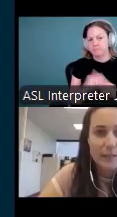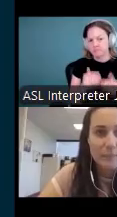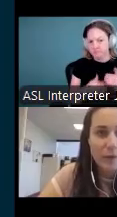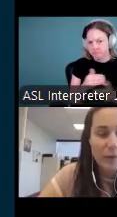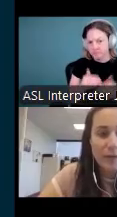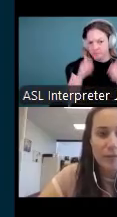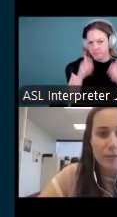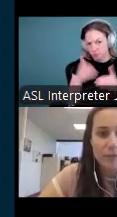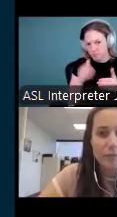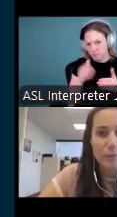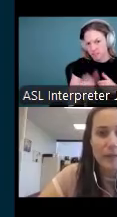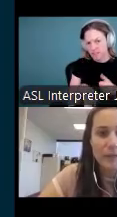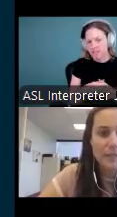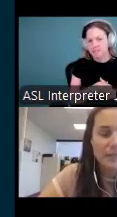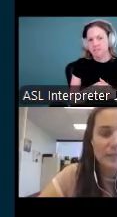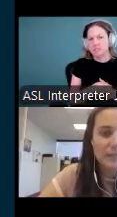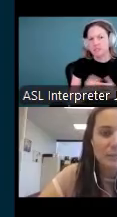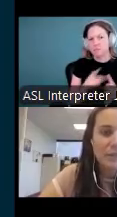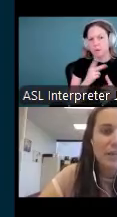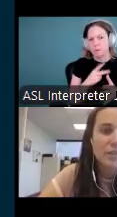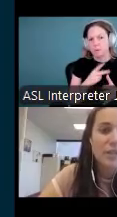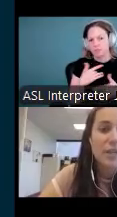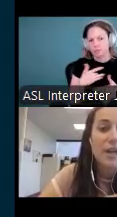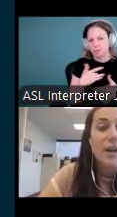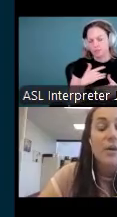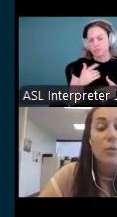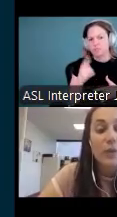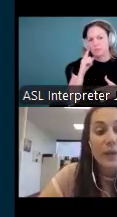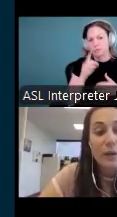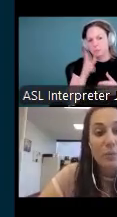And primary concern for parents is communication. With a couple